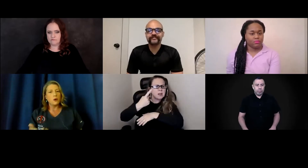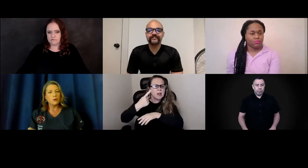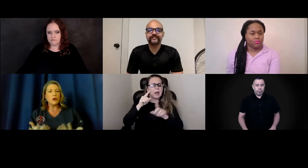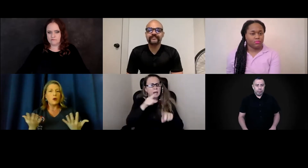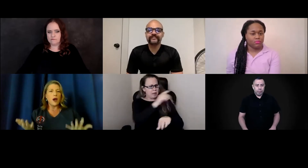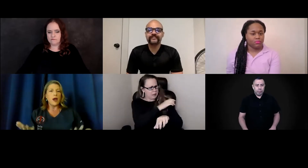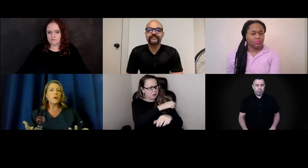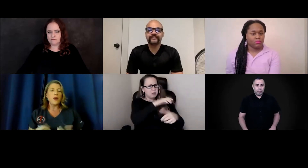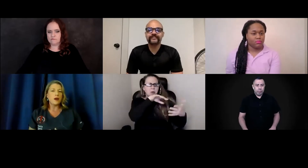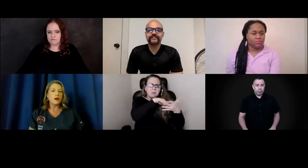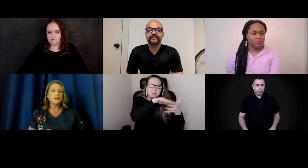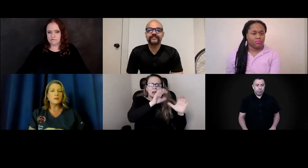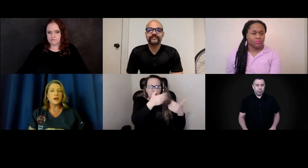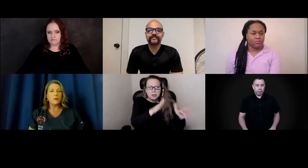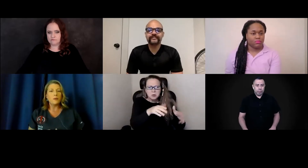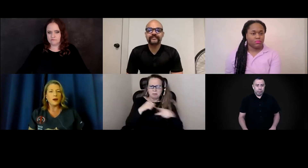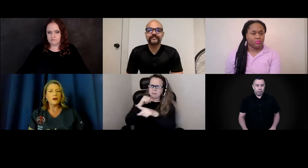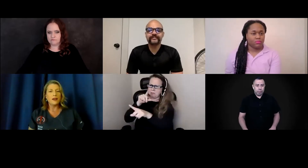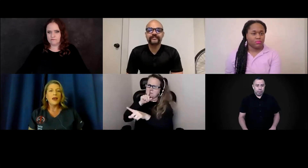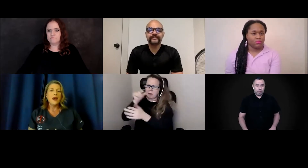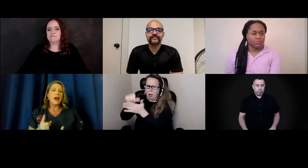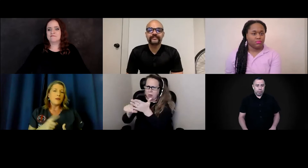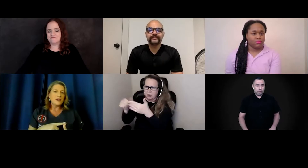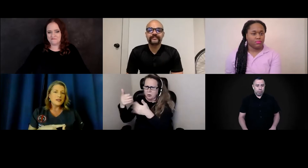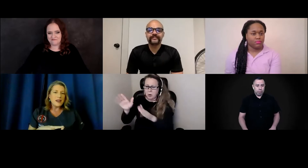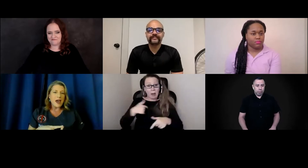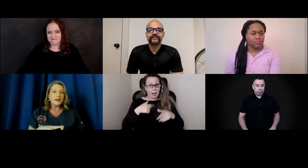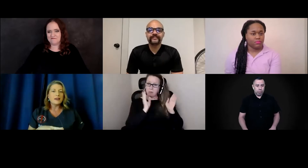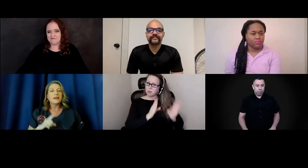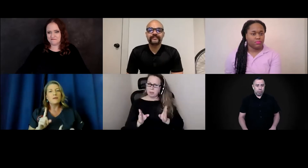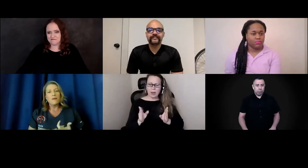So I would prepare to be unprepared. And I had my snack.